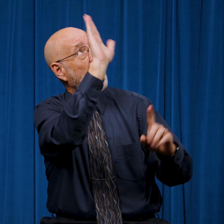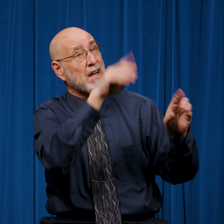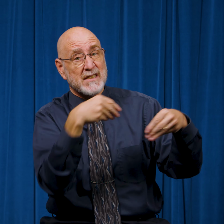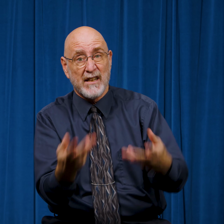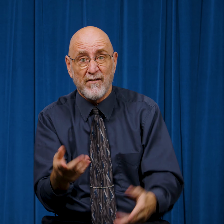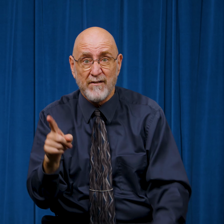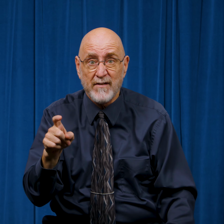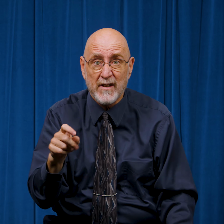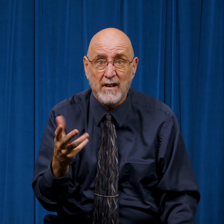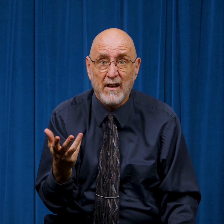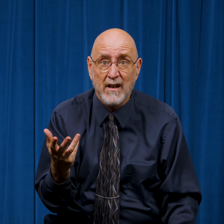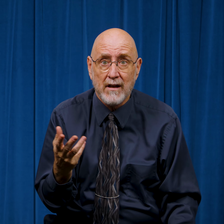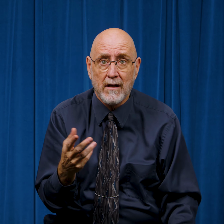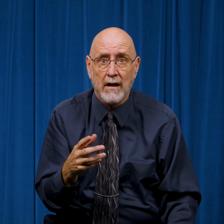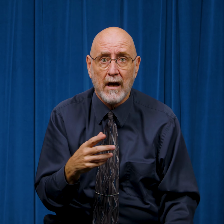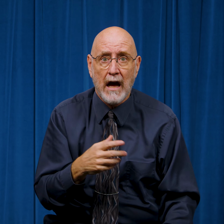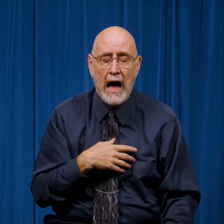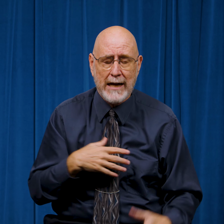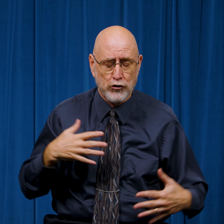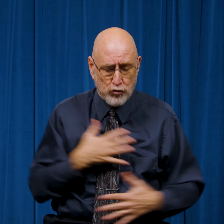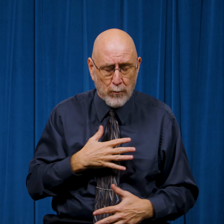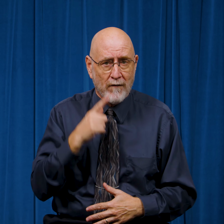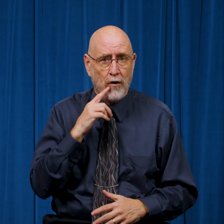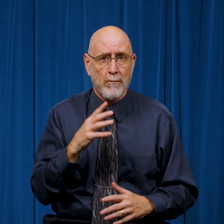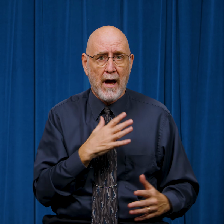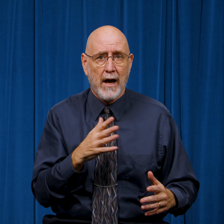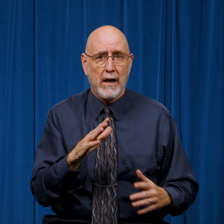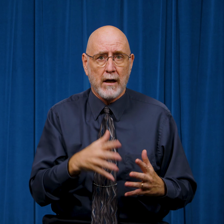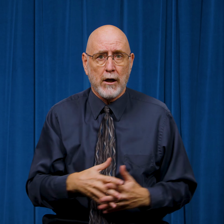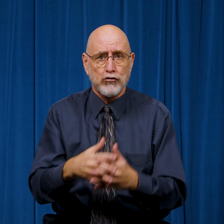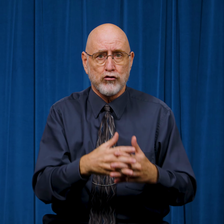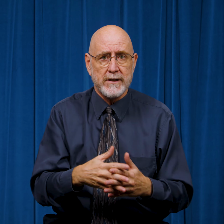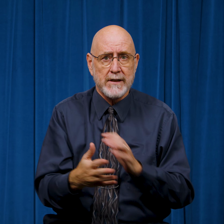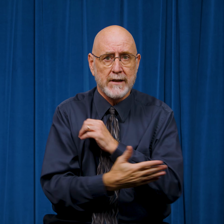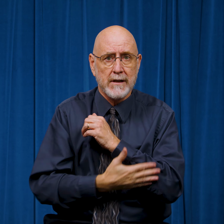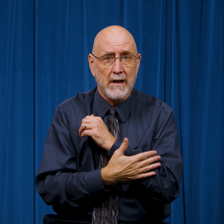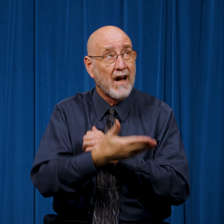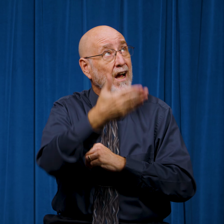Indeed I tremble for my country when I reflect that God is just,